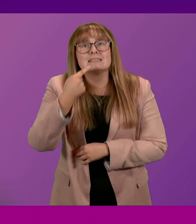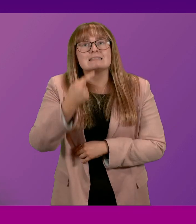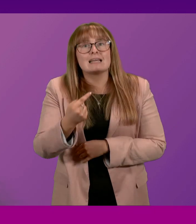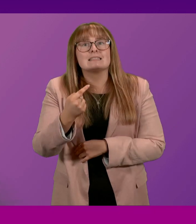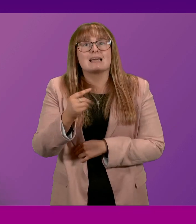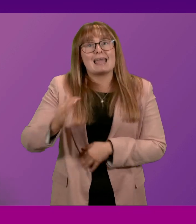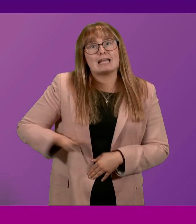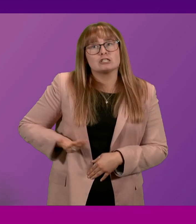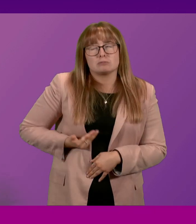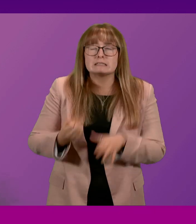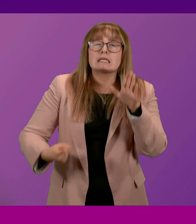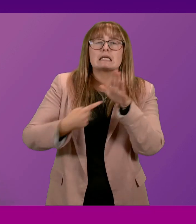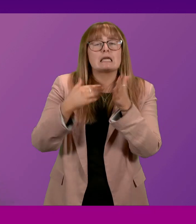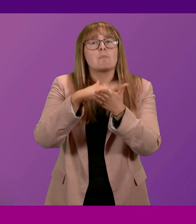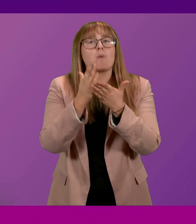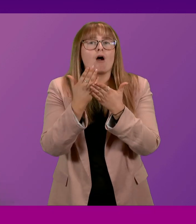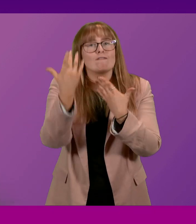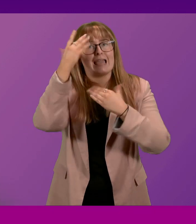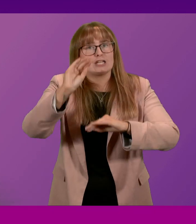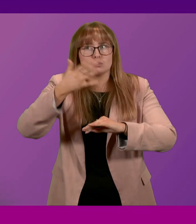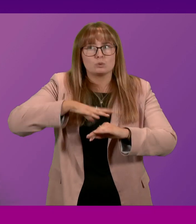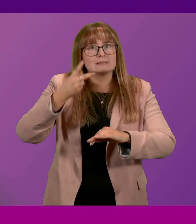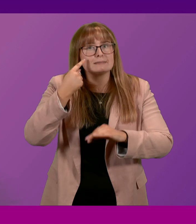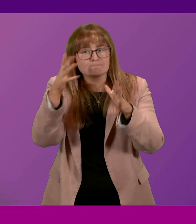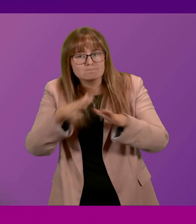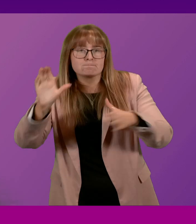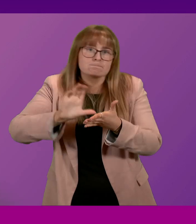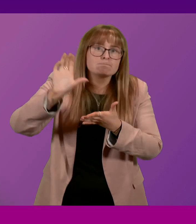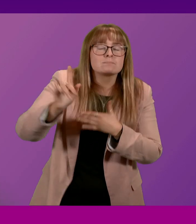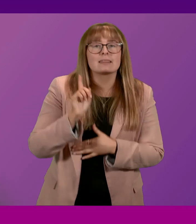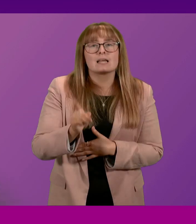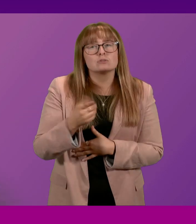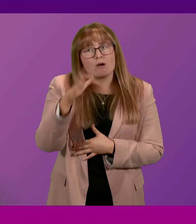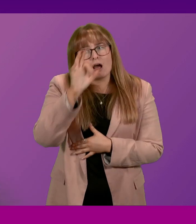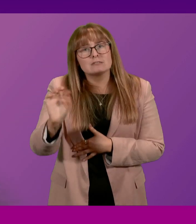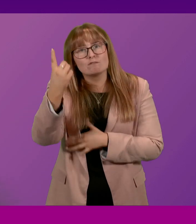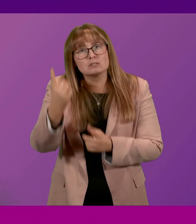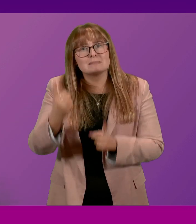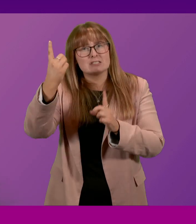of the key aspects of education that he wanted to grow and to be invested in. Why, therefore,